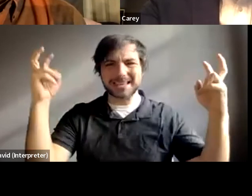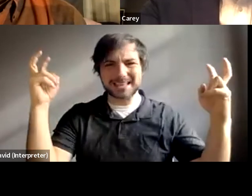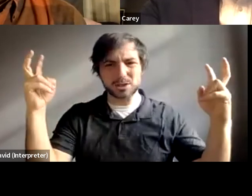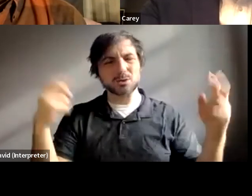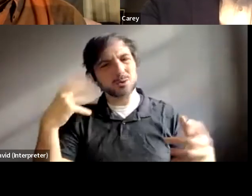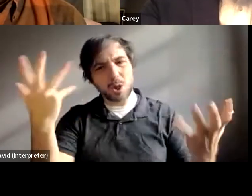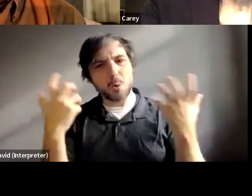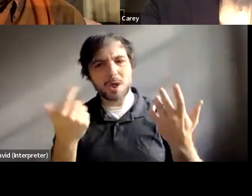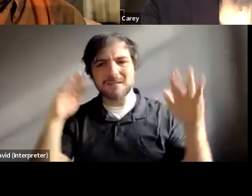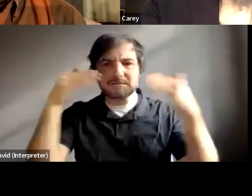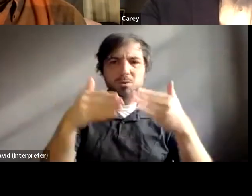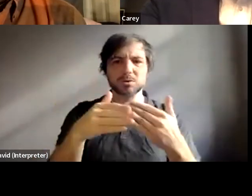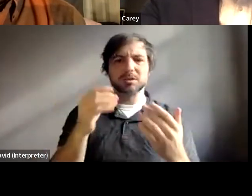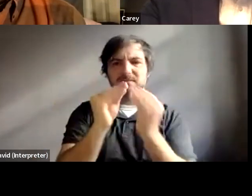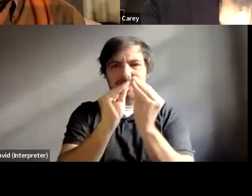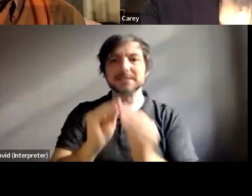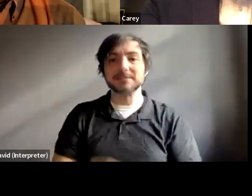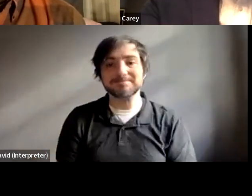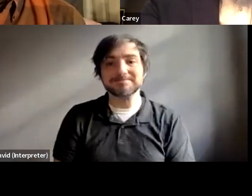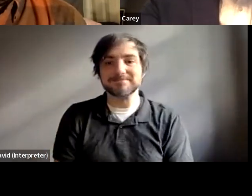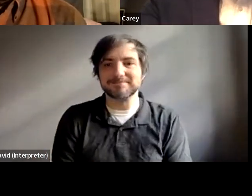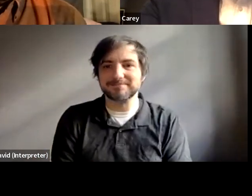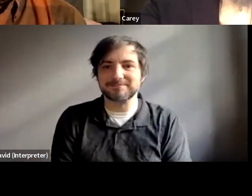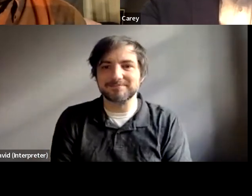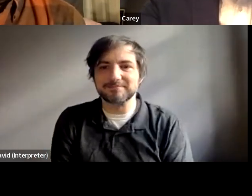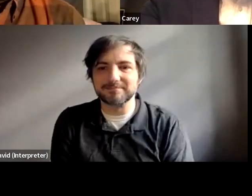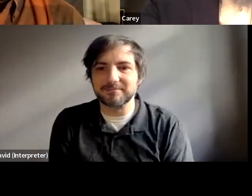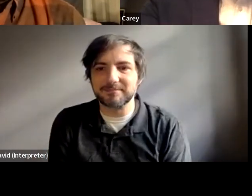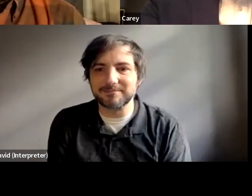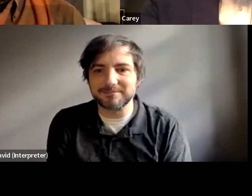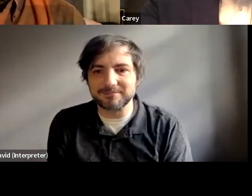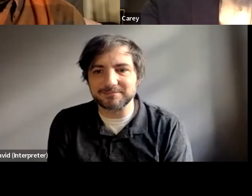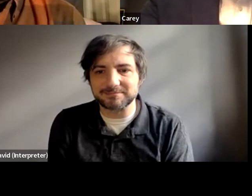Carey: Lauren, Drew? Anything